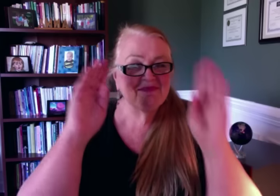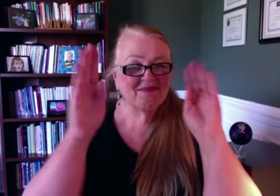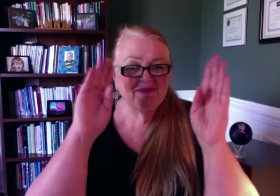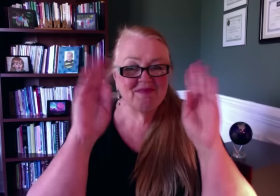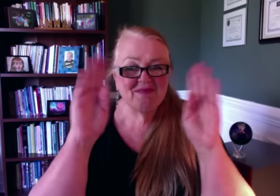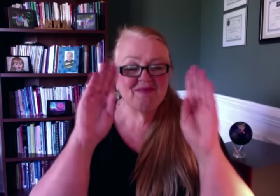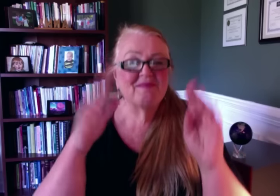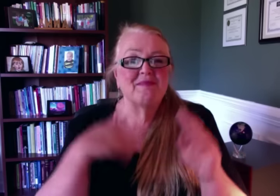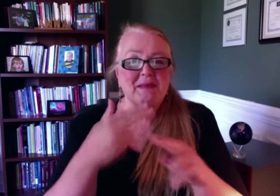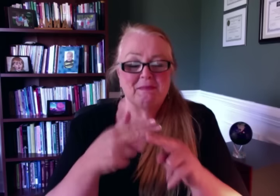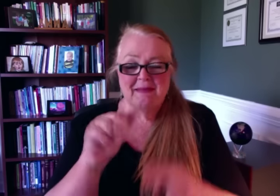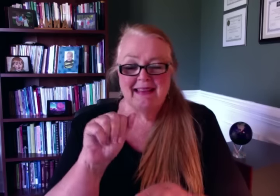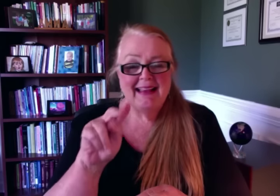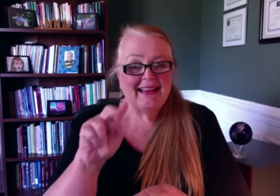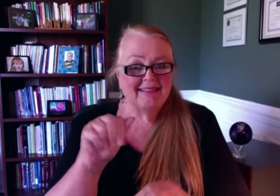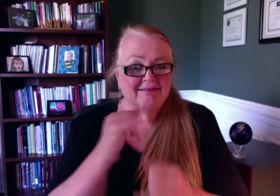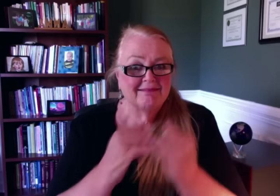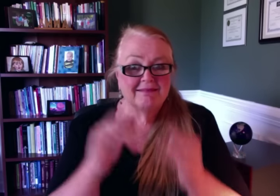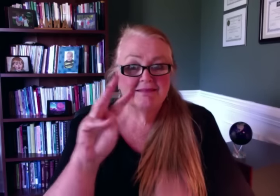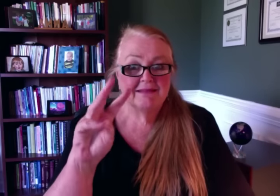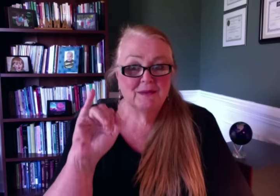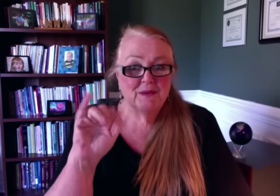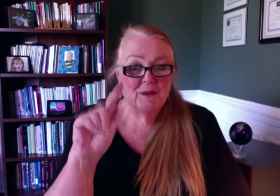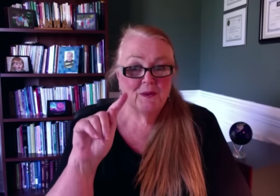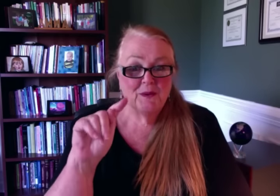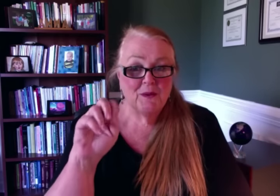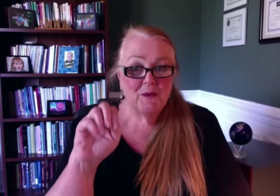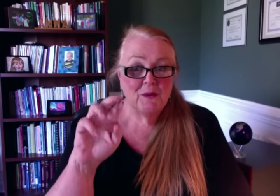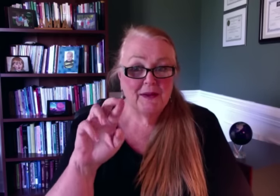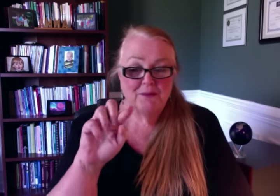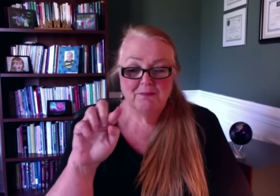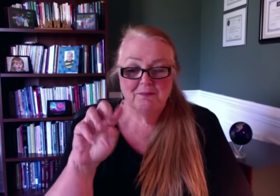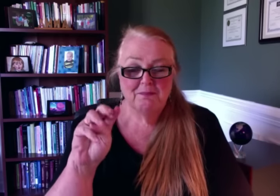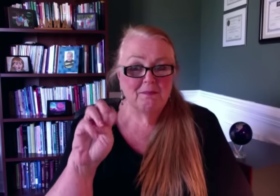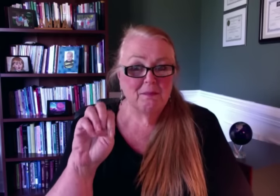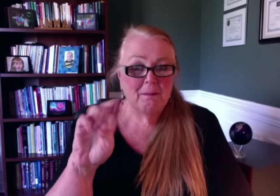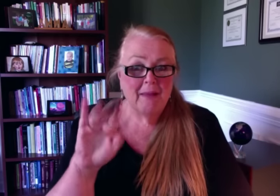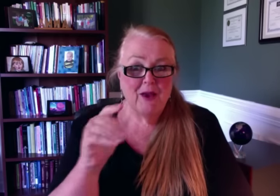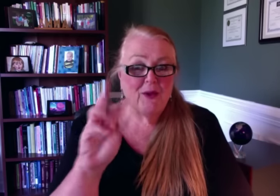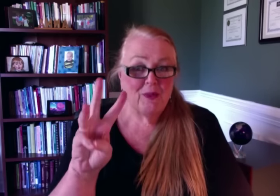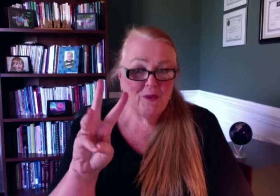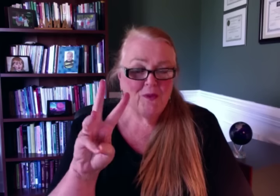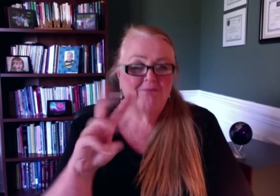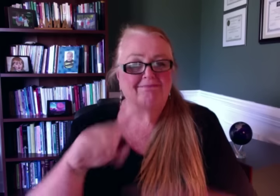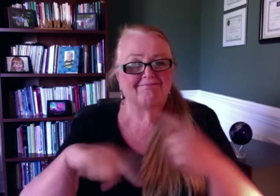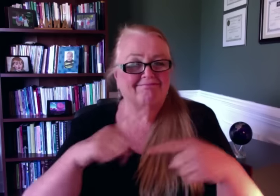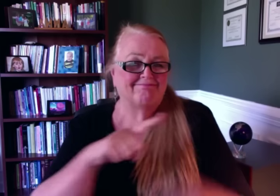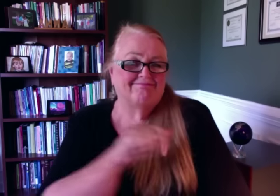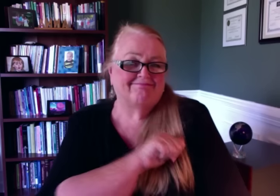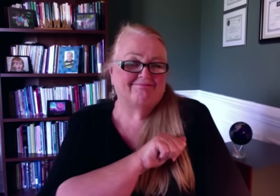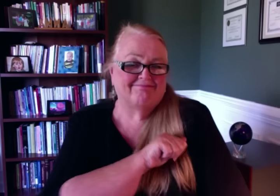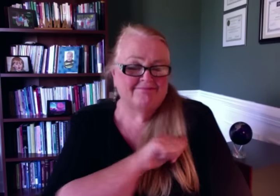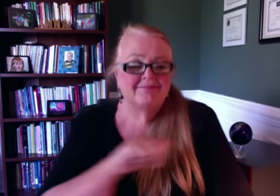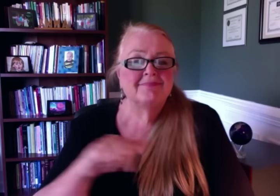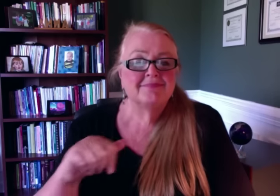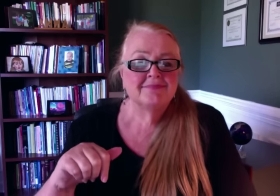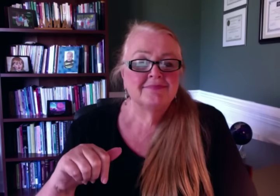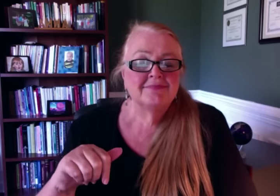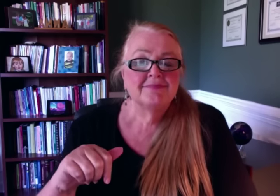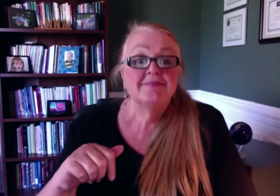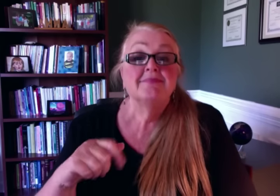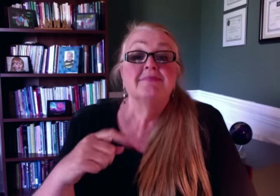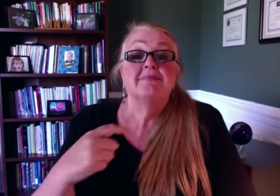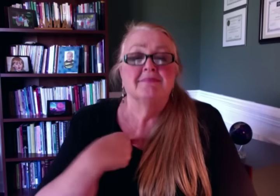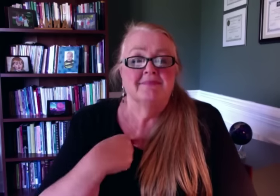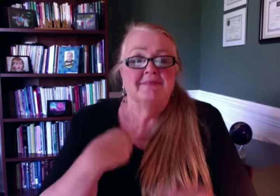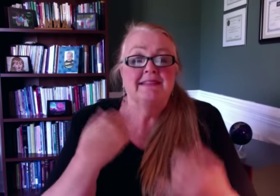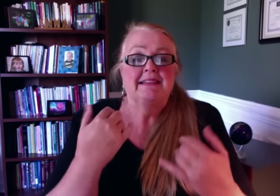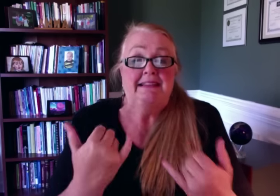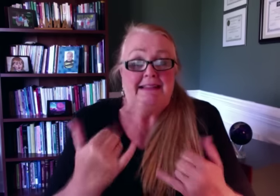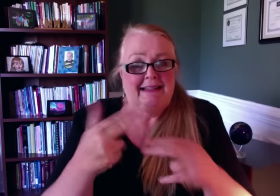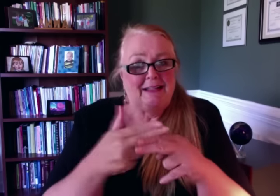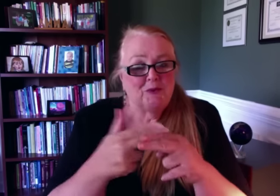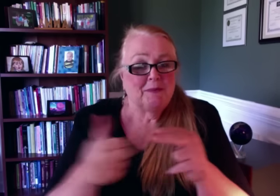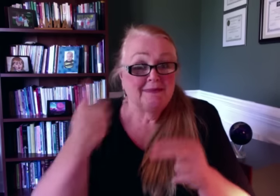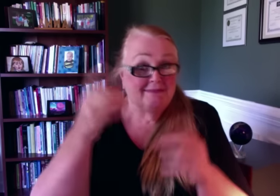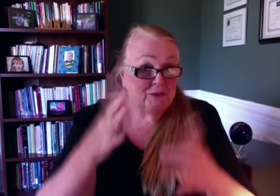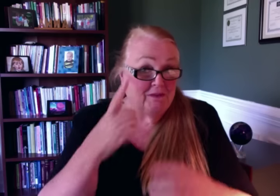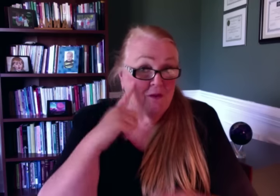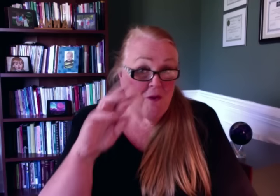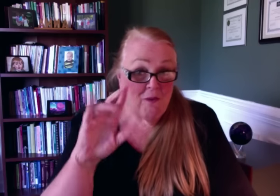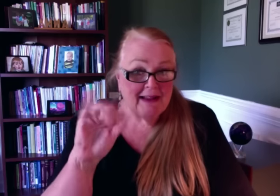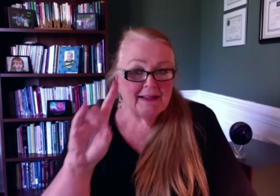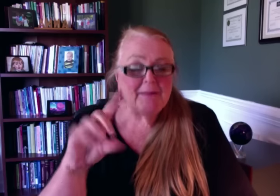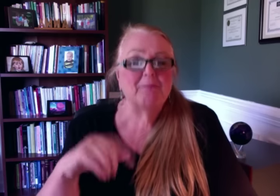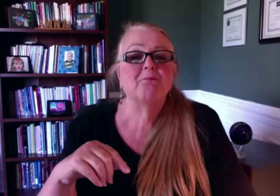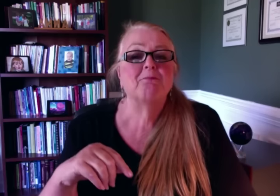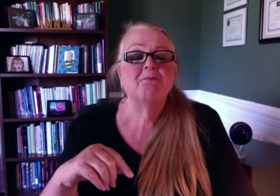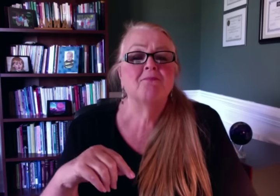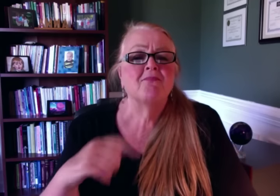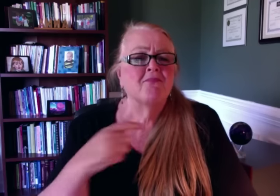Hello. I am Anna Witter-Merithew, the Interim Executive Director of RID.